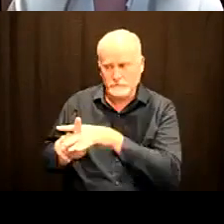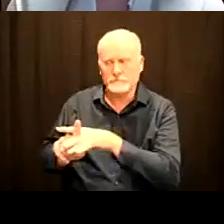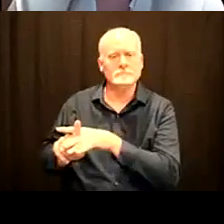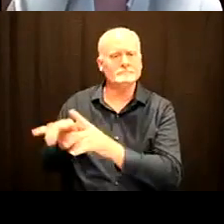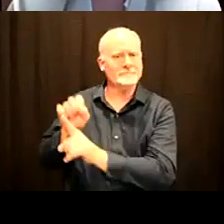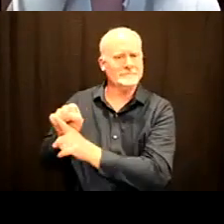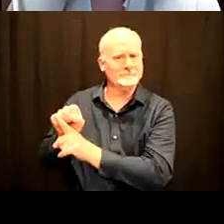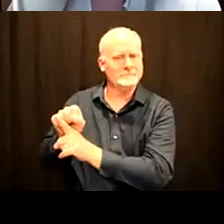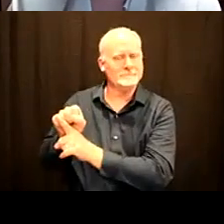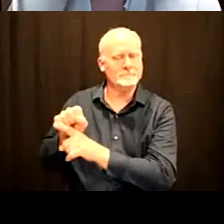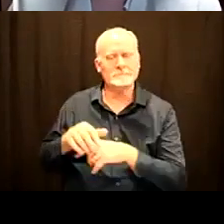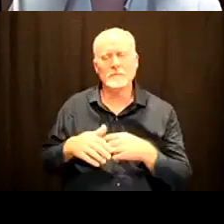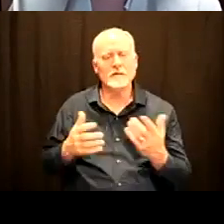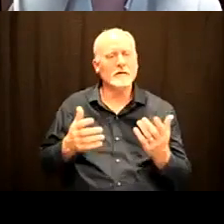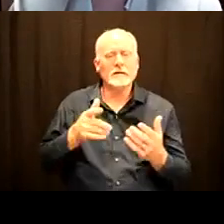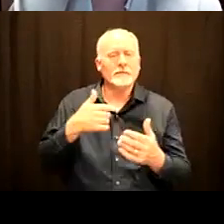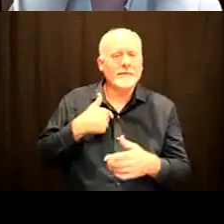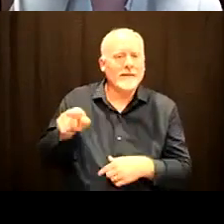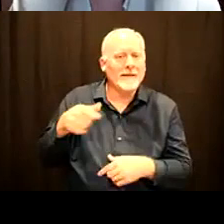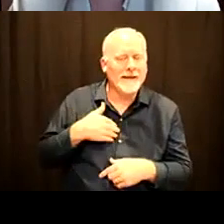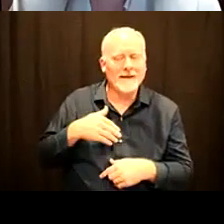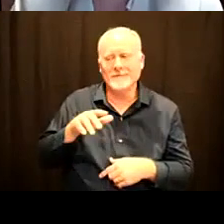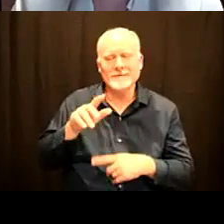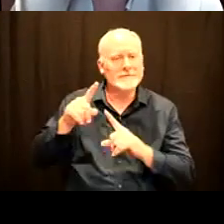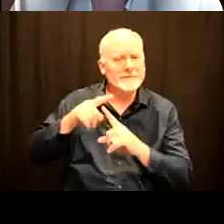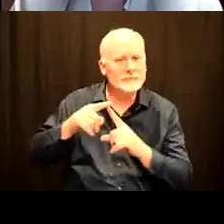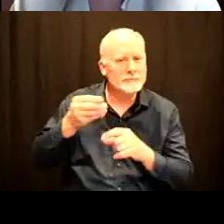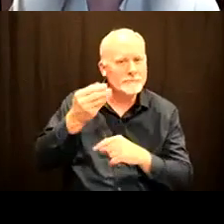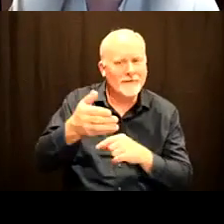incentives like t-shirts and small starbucks gift cards available to promote participation